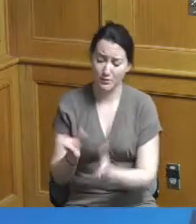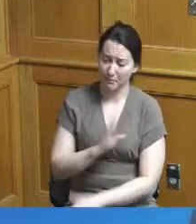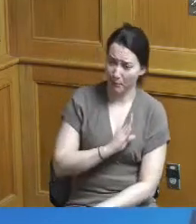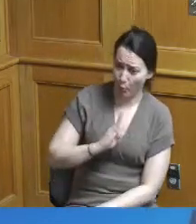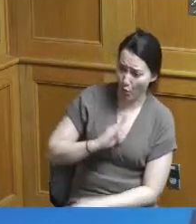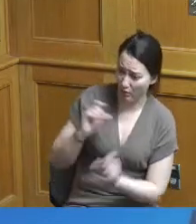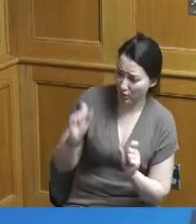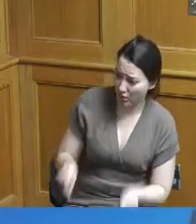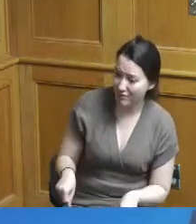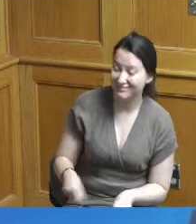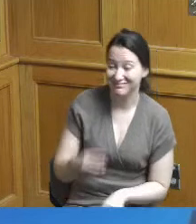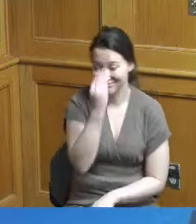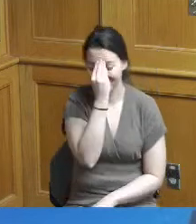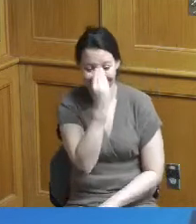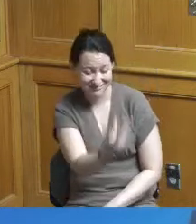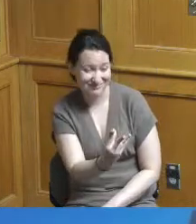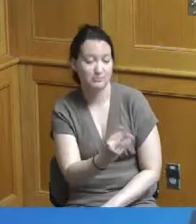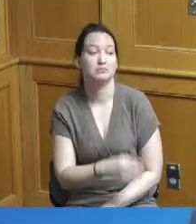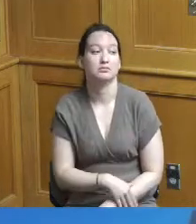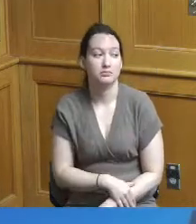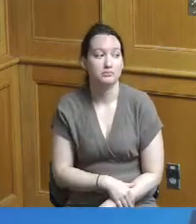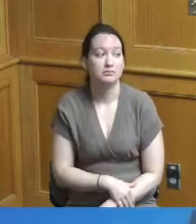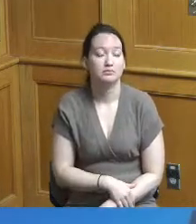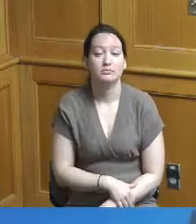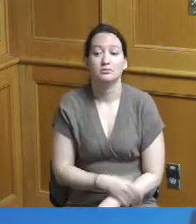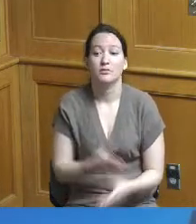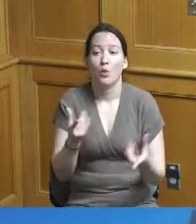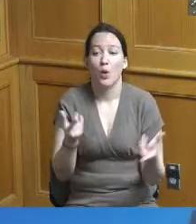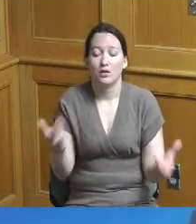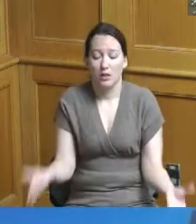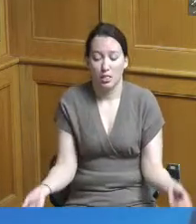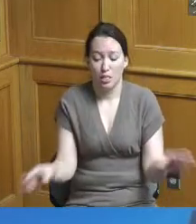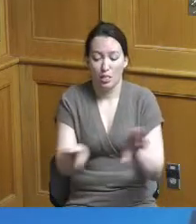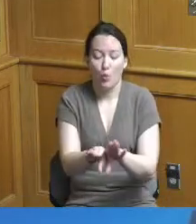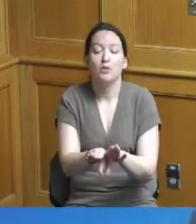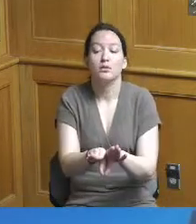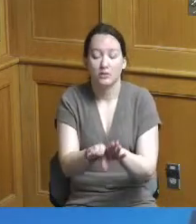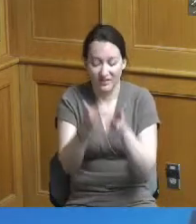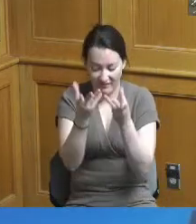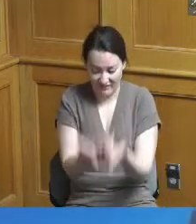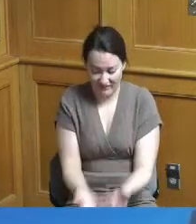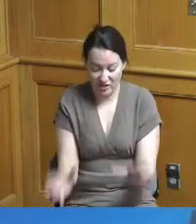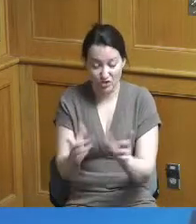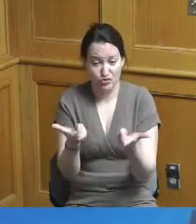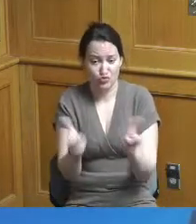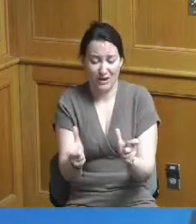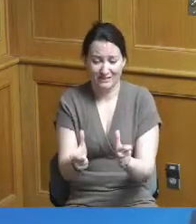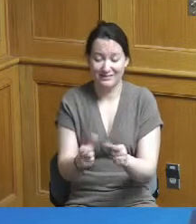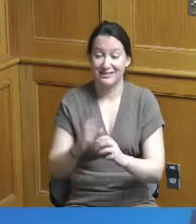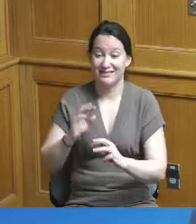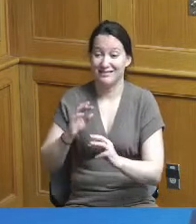but just as a means of of drawing to a close our efforts with the Millennium and the development